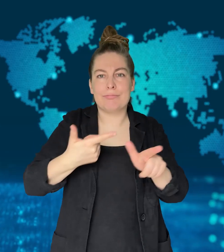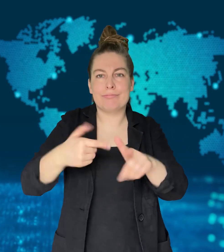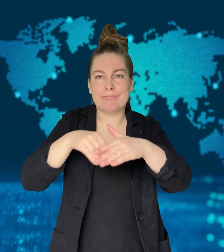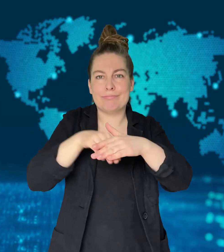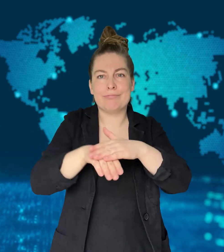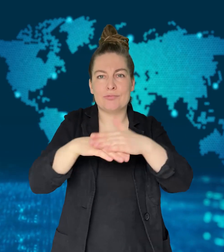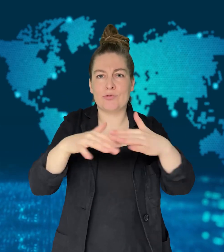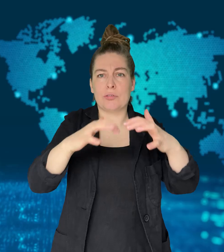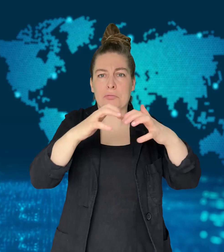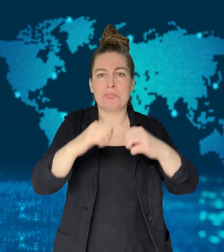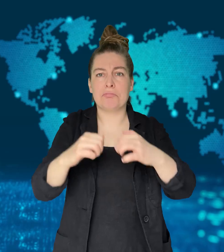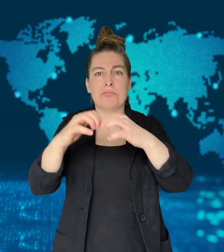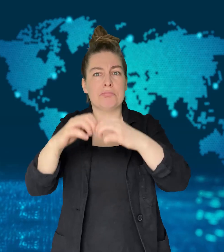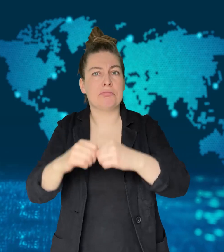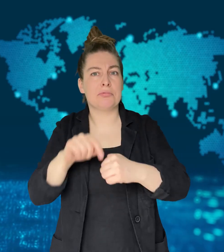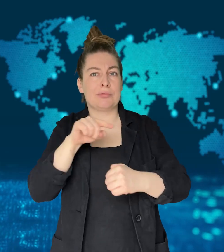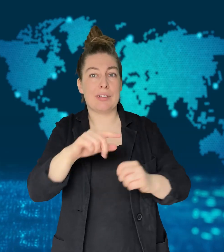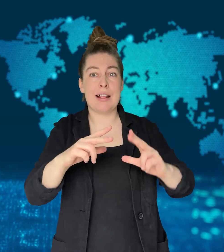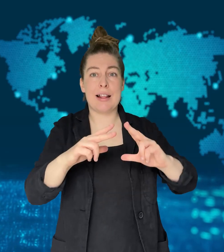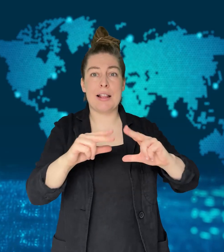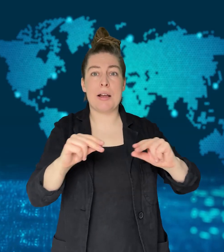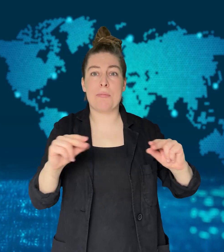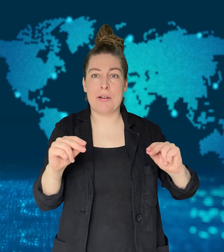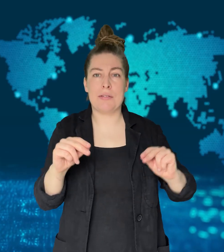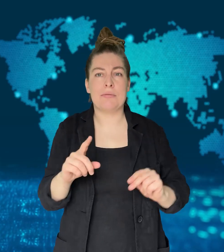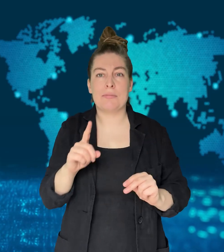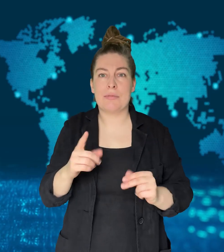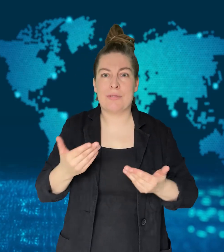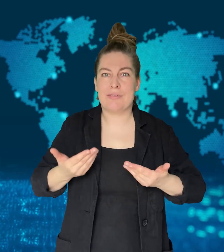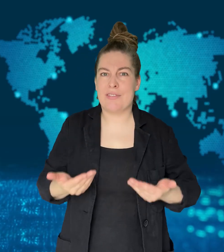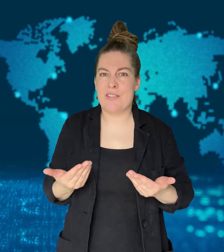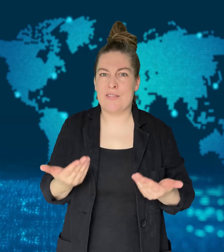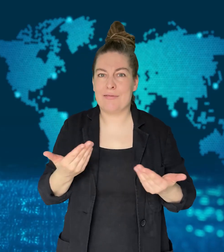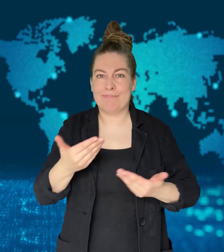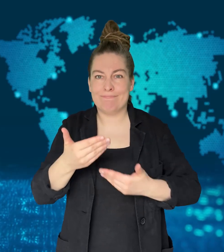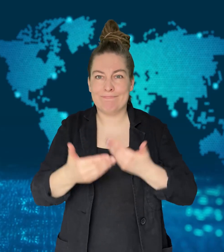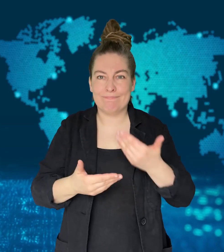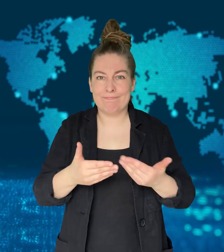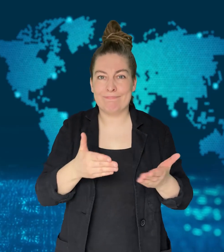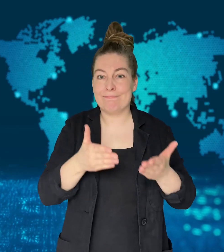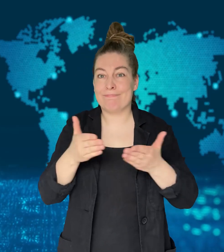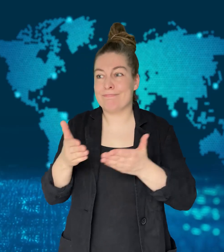Some of those strikes included command centers,